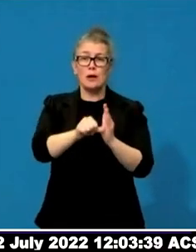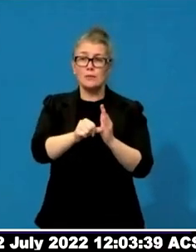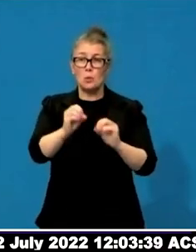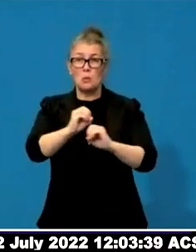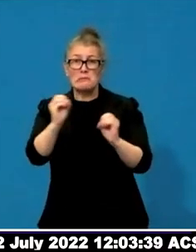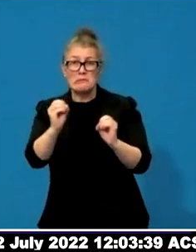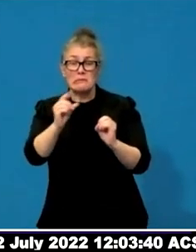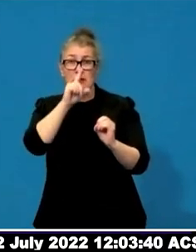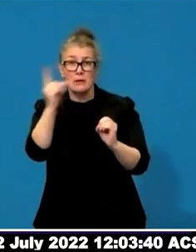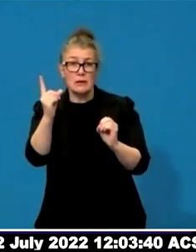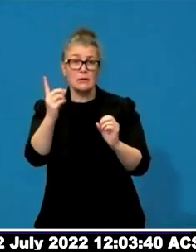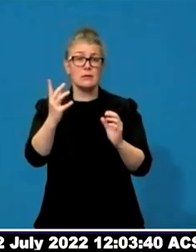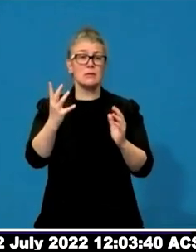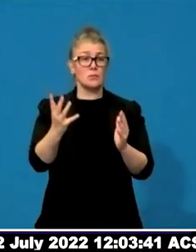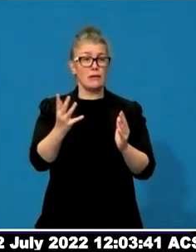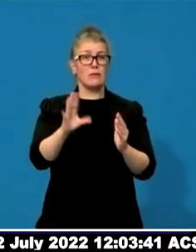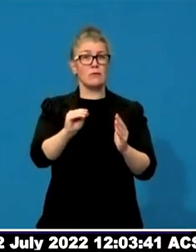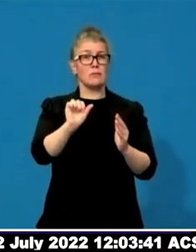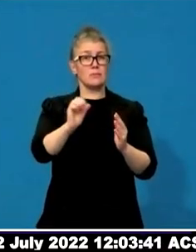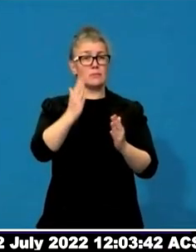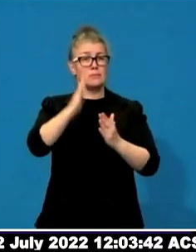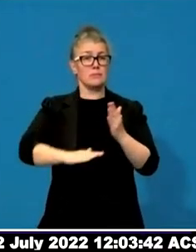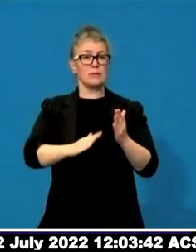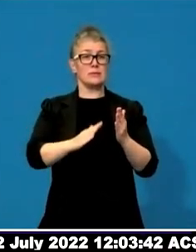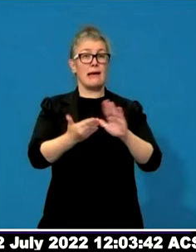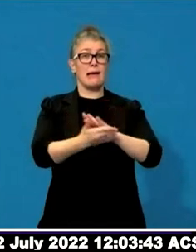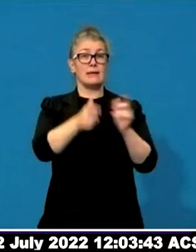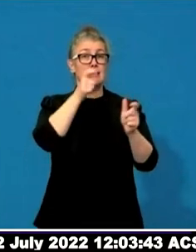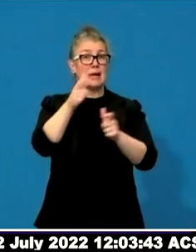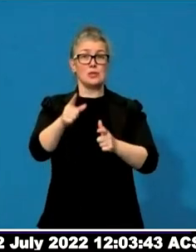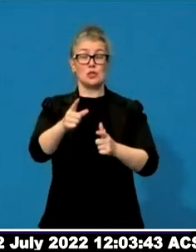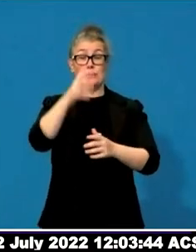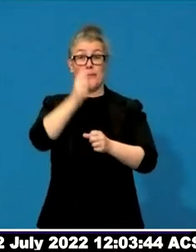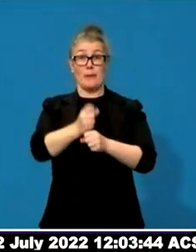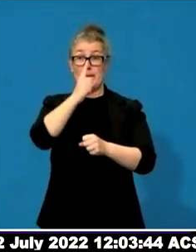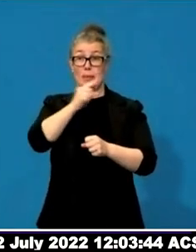to have people under your guardianship be able to return to country. Yeah.